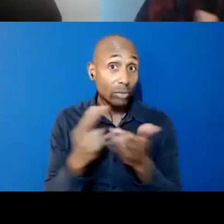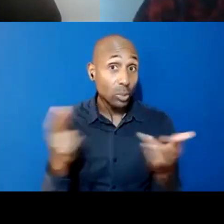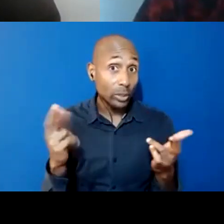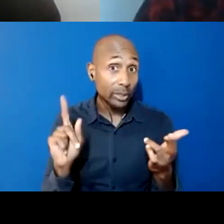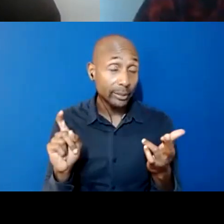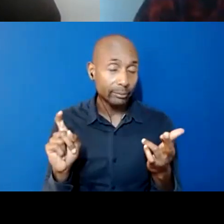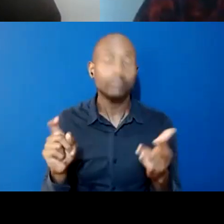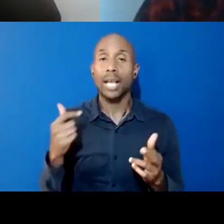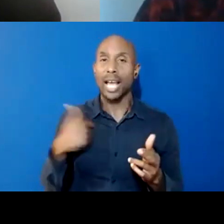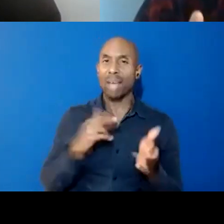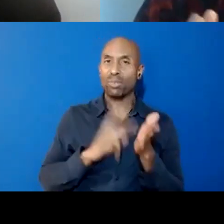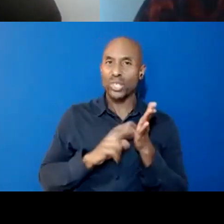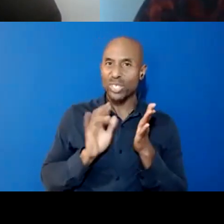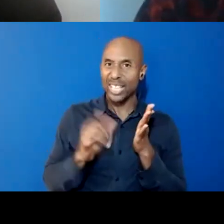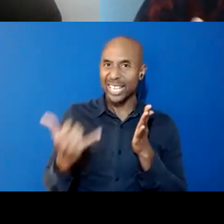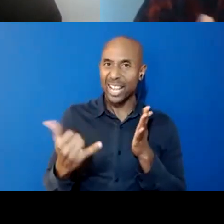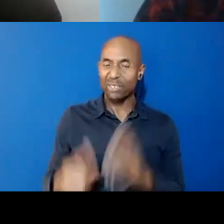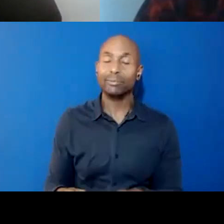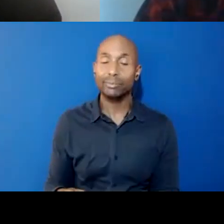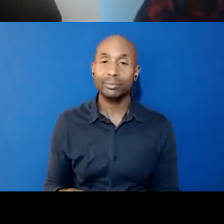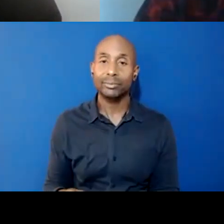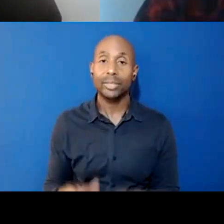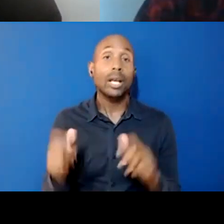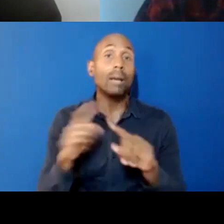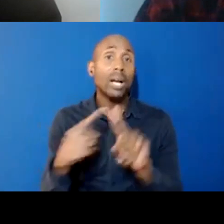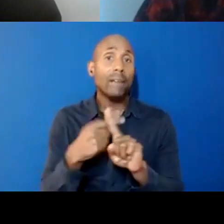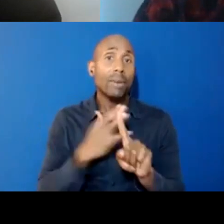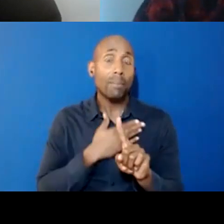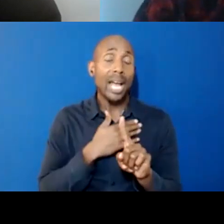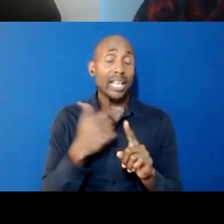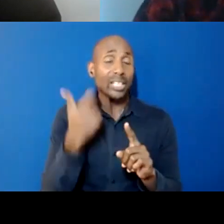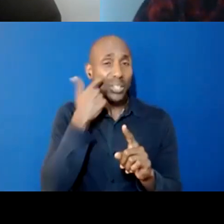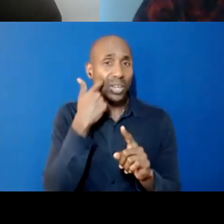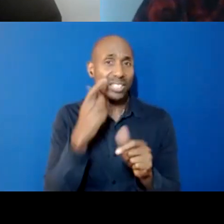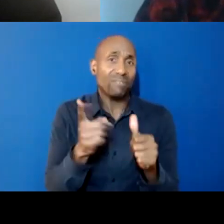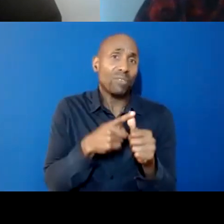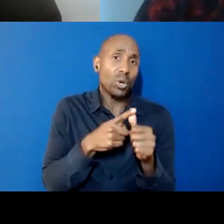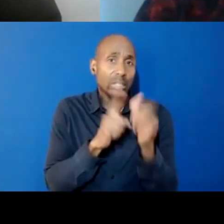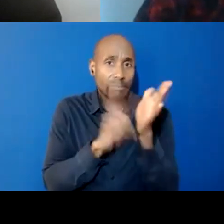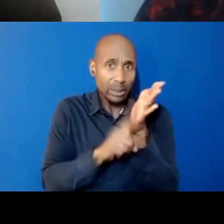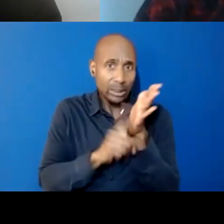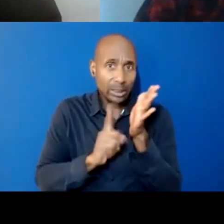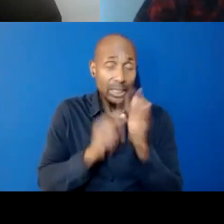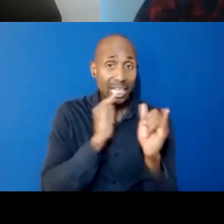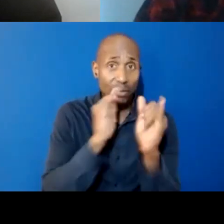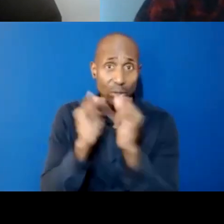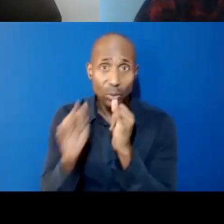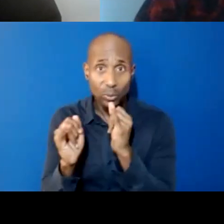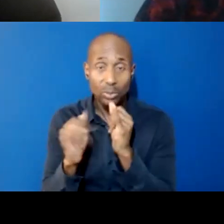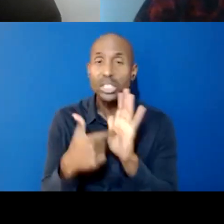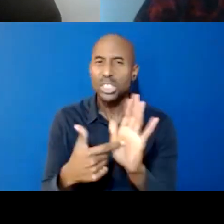Preliminary interviews and things have shown there is still a component missing.